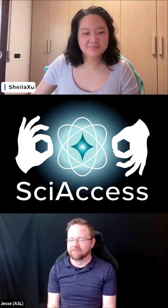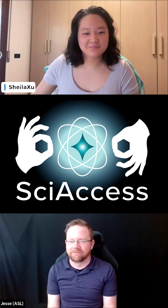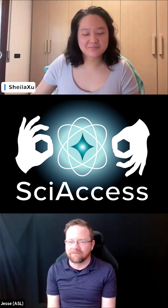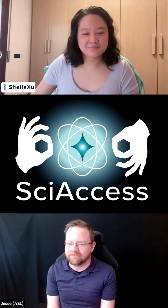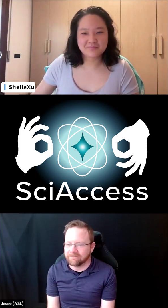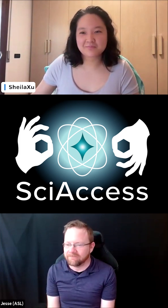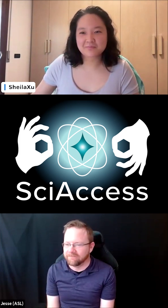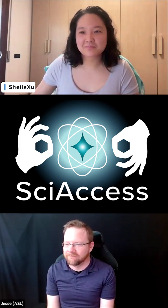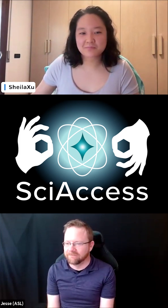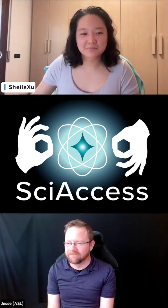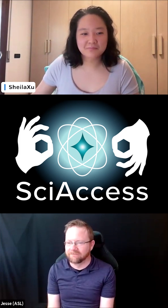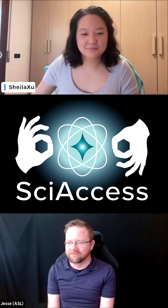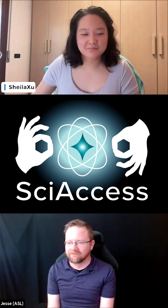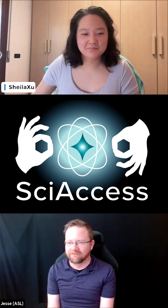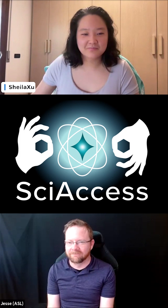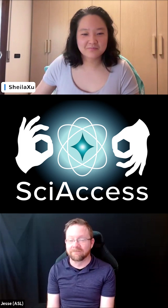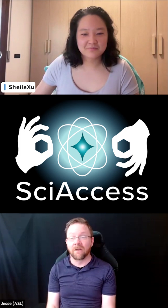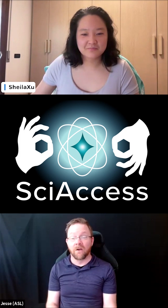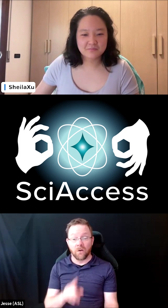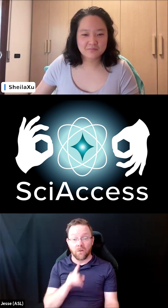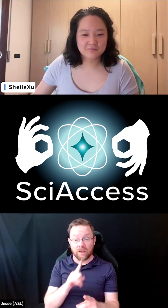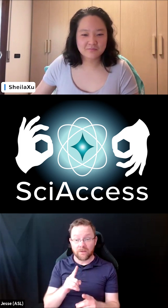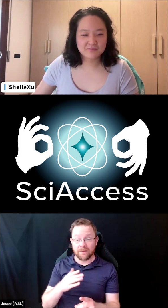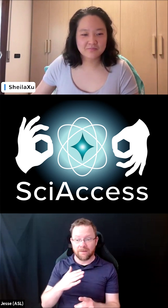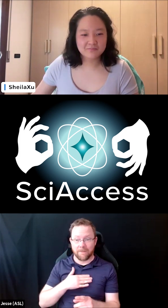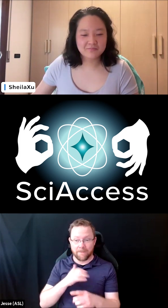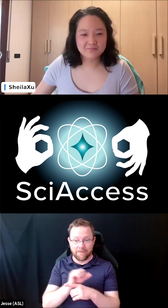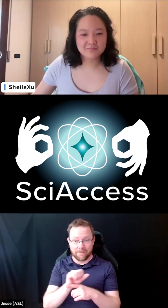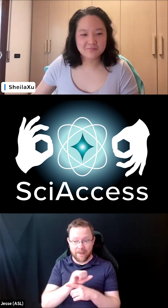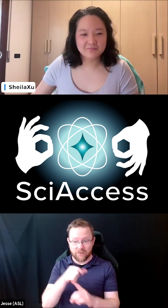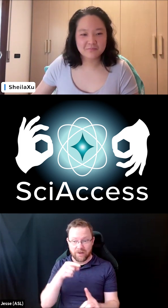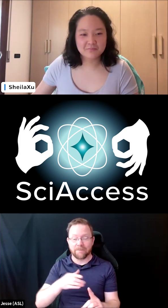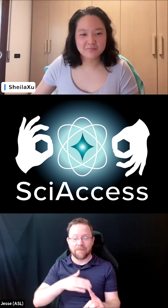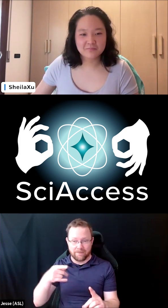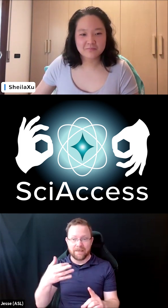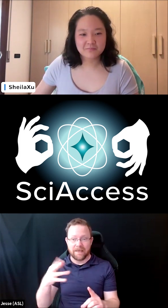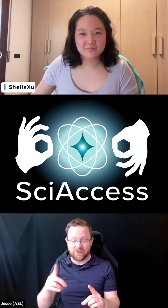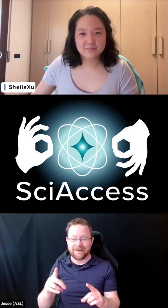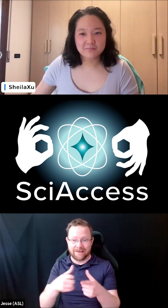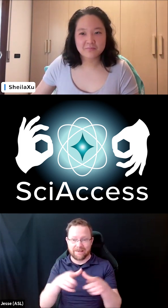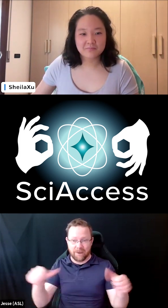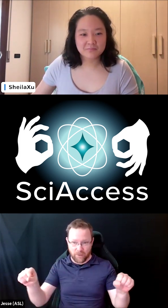My training is in linguistics.